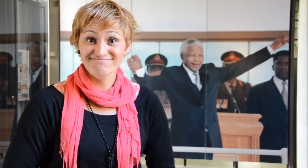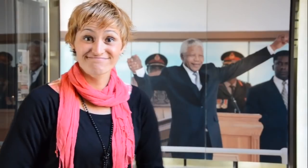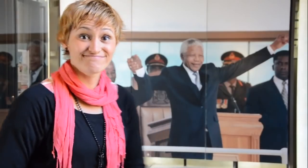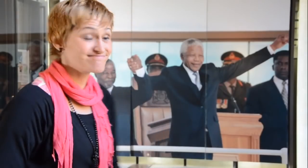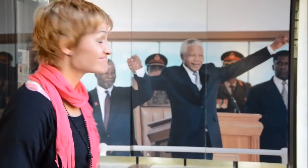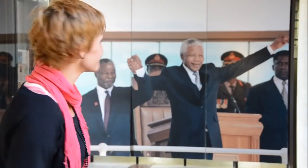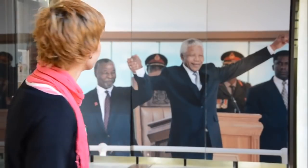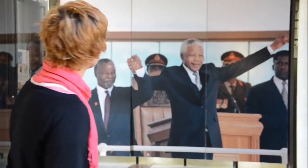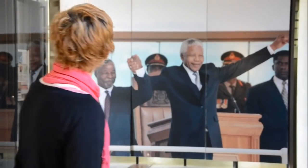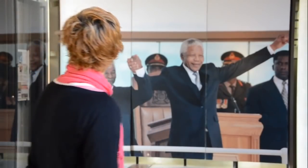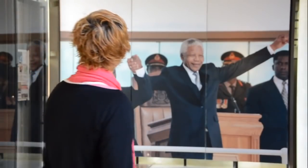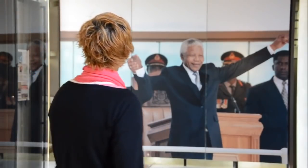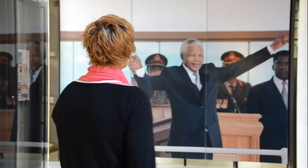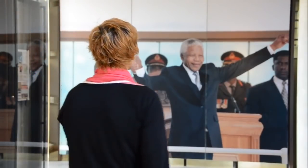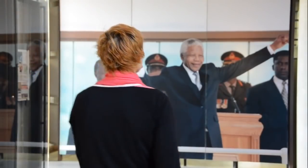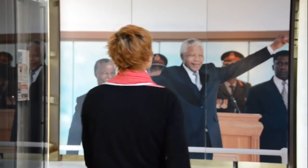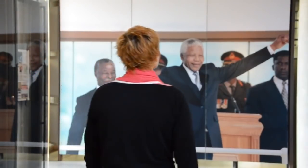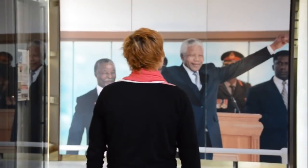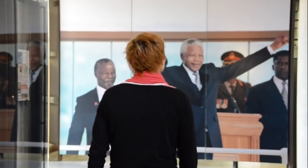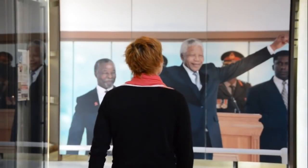new life is happening even up to now,